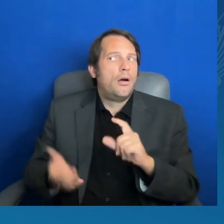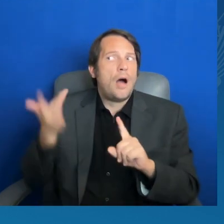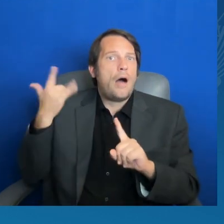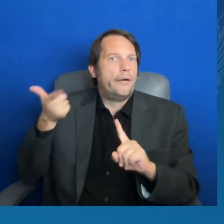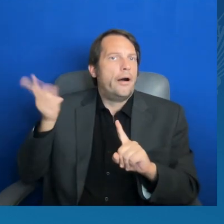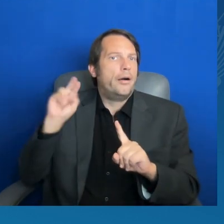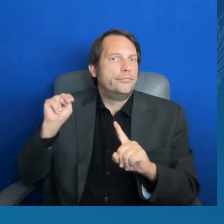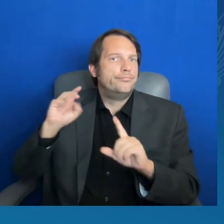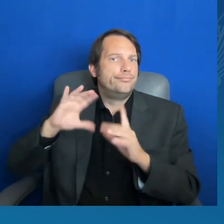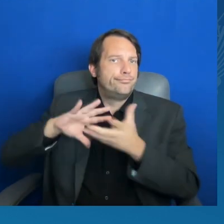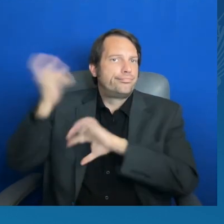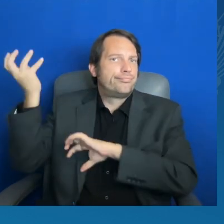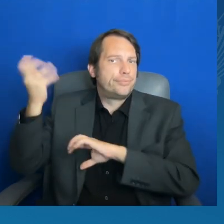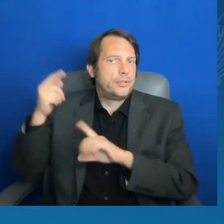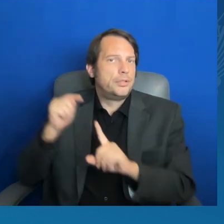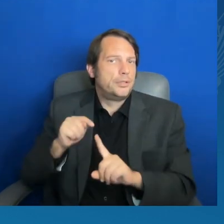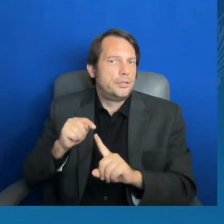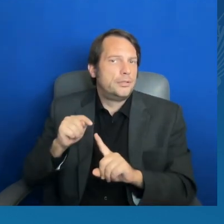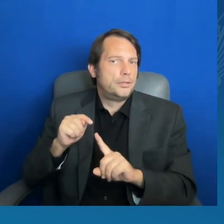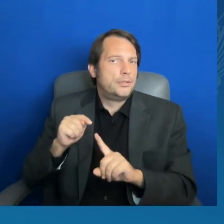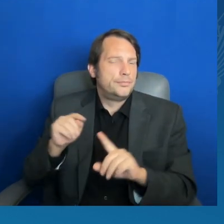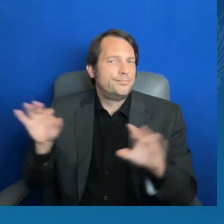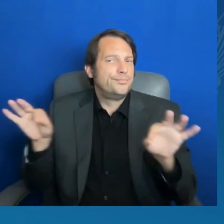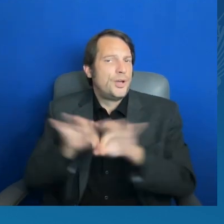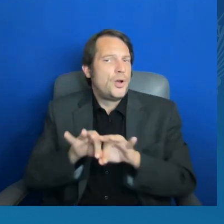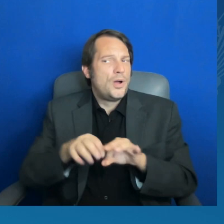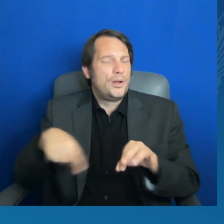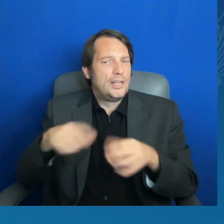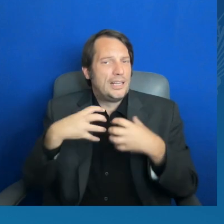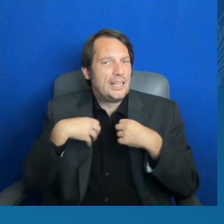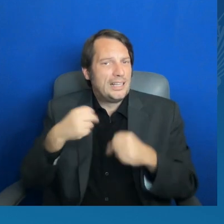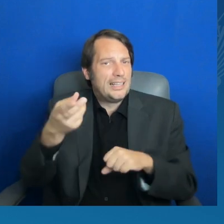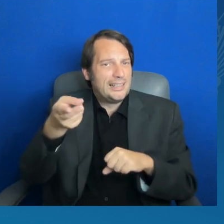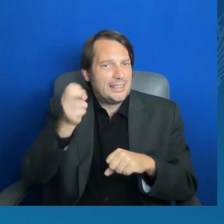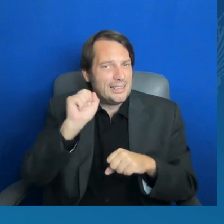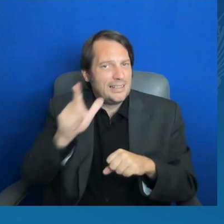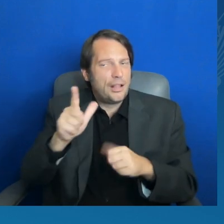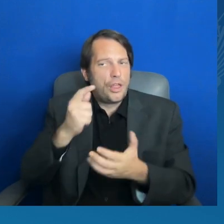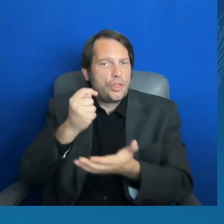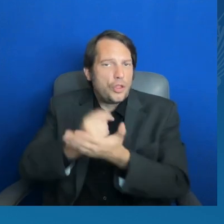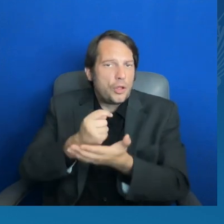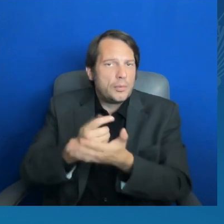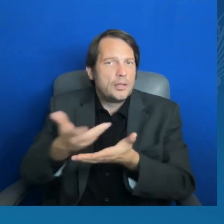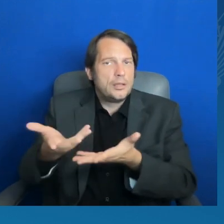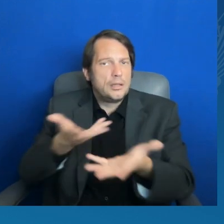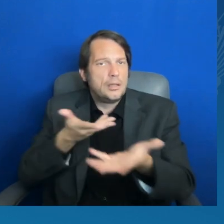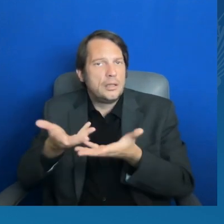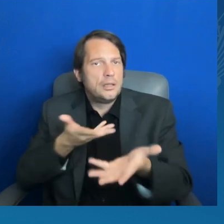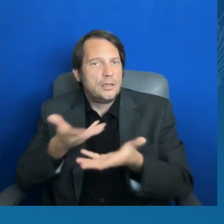emphasize enough -- that as community leaders and as leaders who really do think